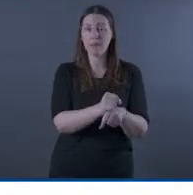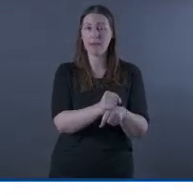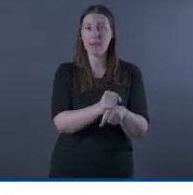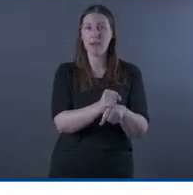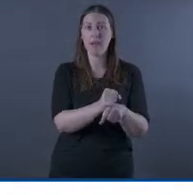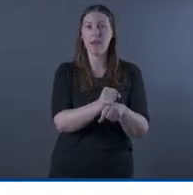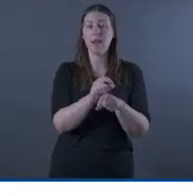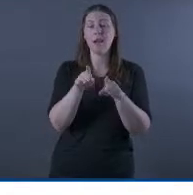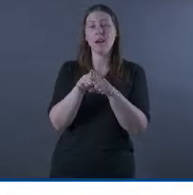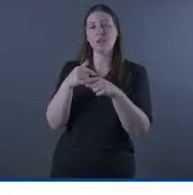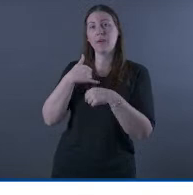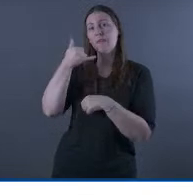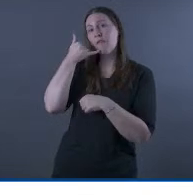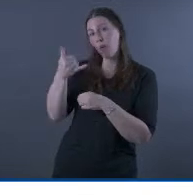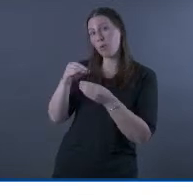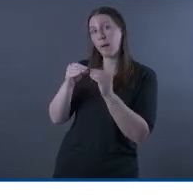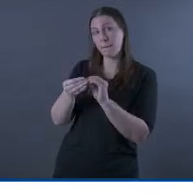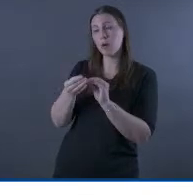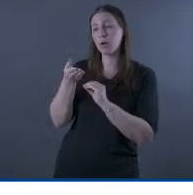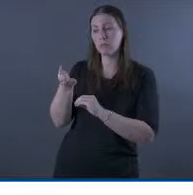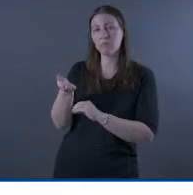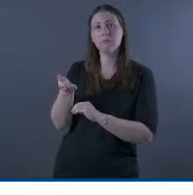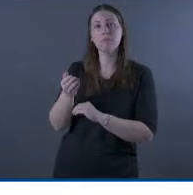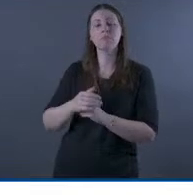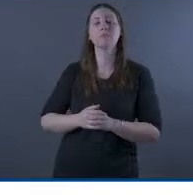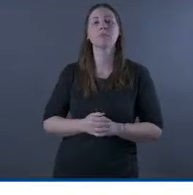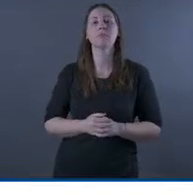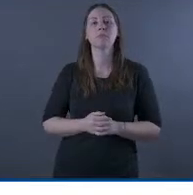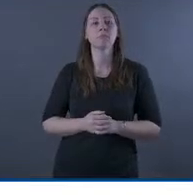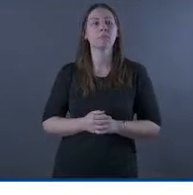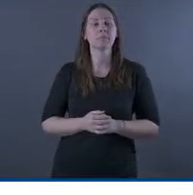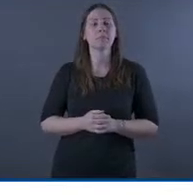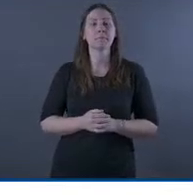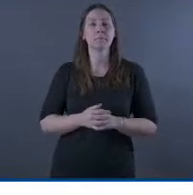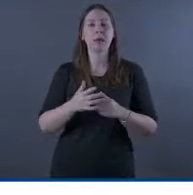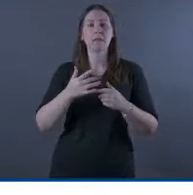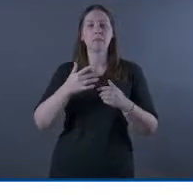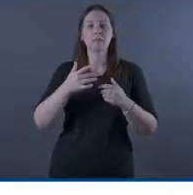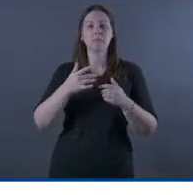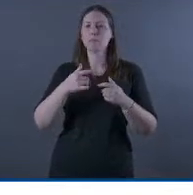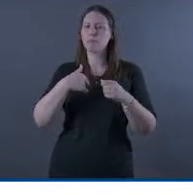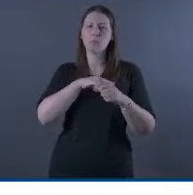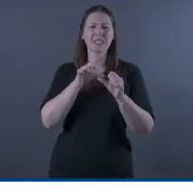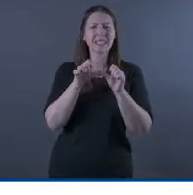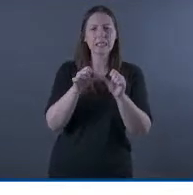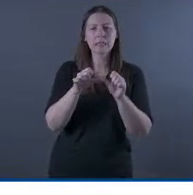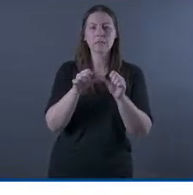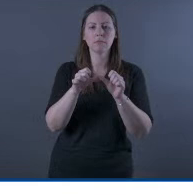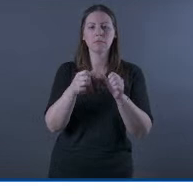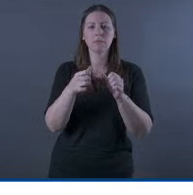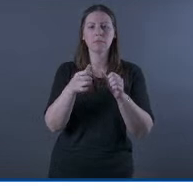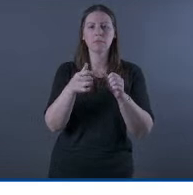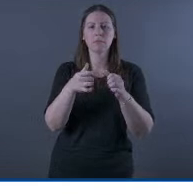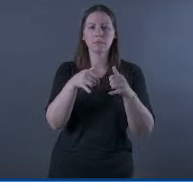And we're continuing some outreach efforts for patients that we know are at high risk. So this has been really exciting.